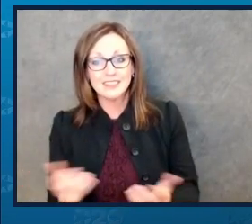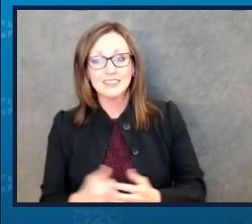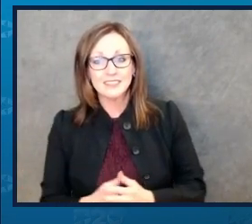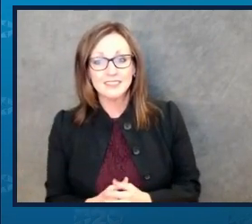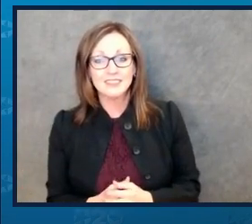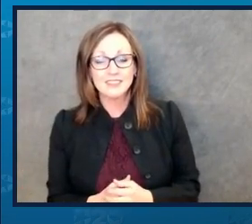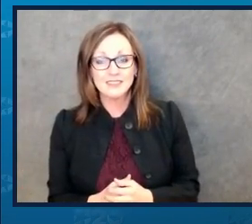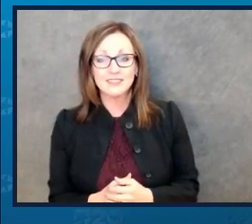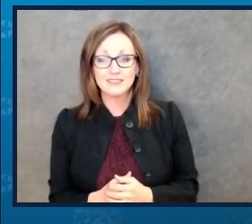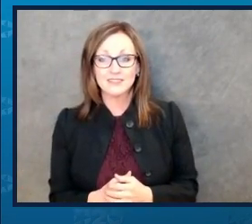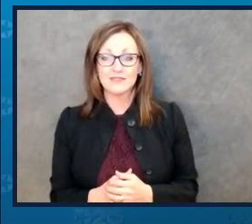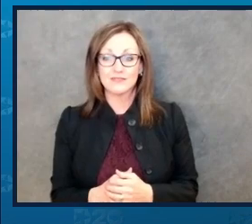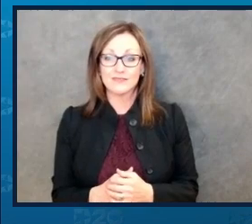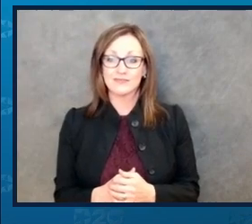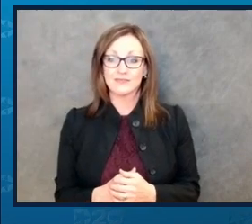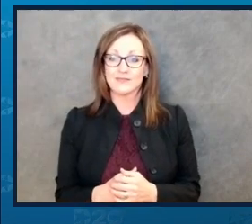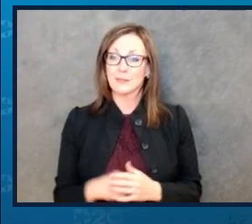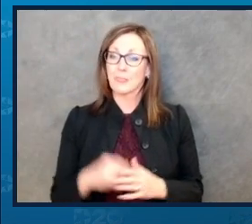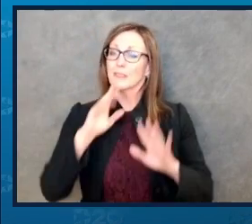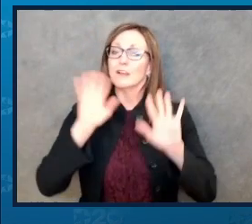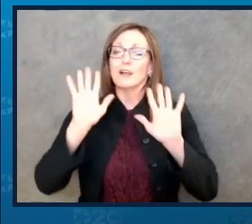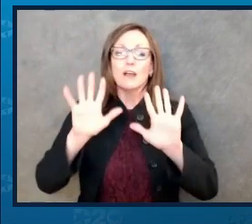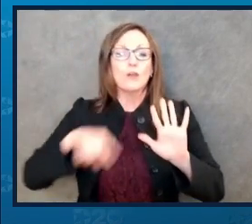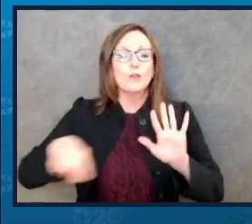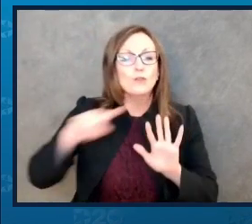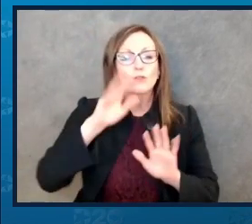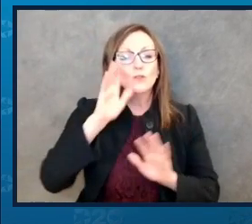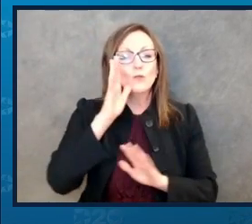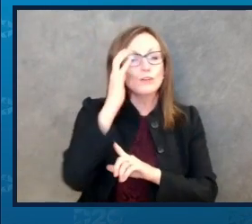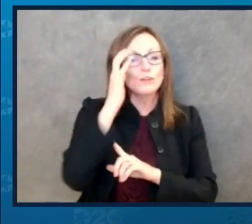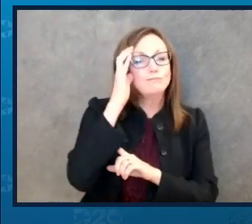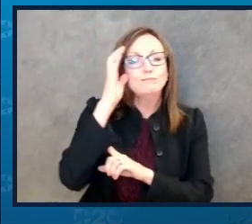FROM SO MANY PHENOMENAL WOMEN